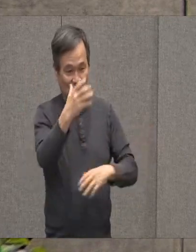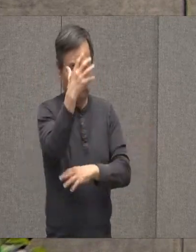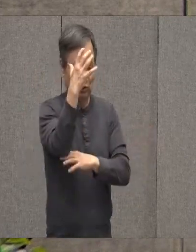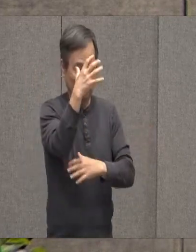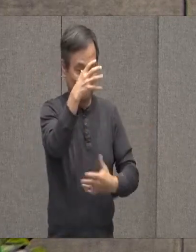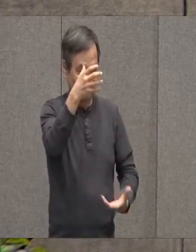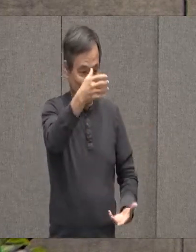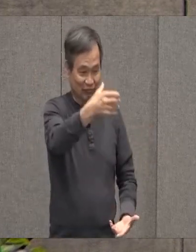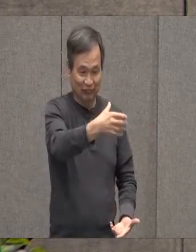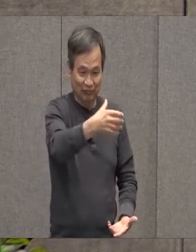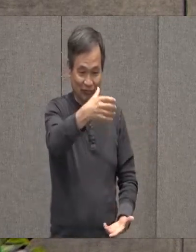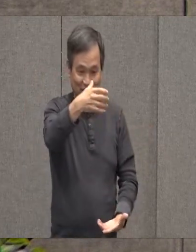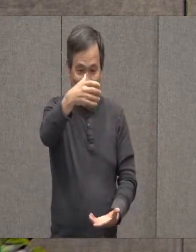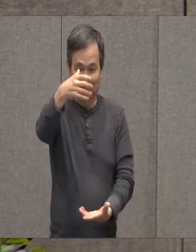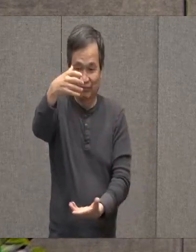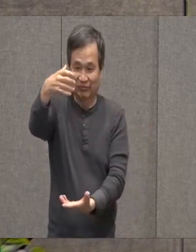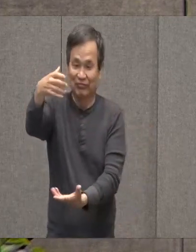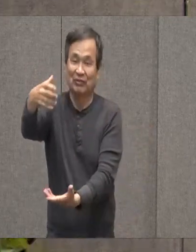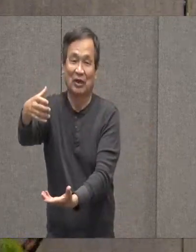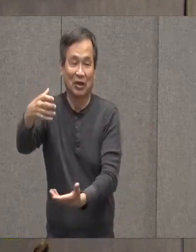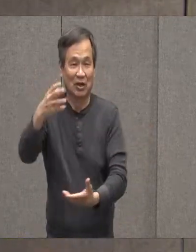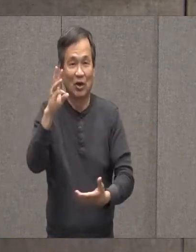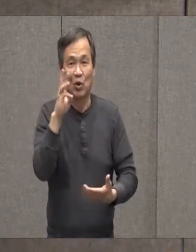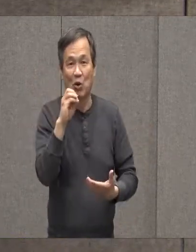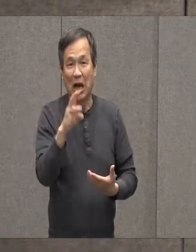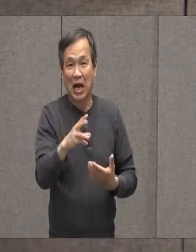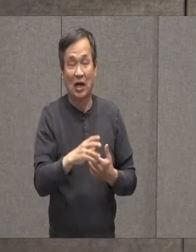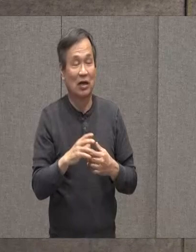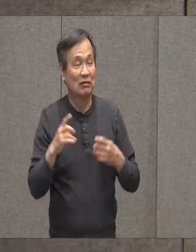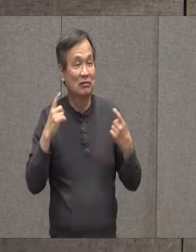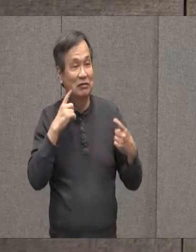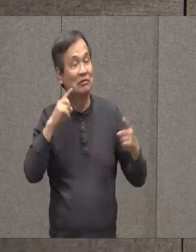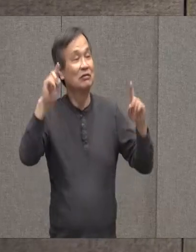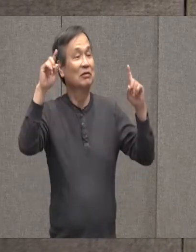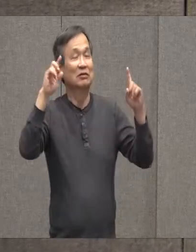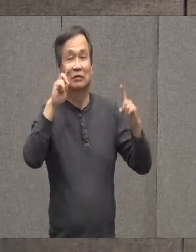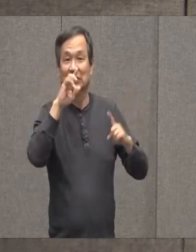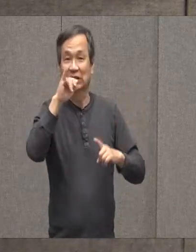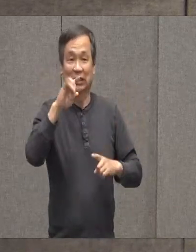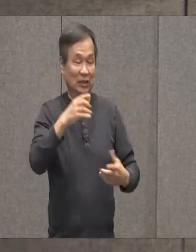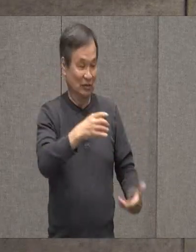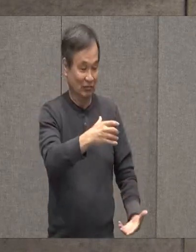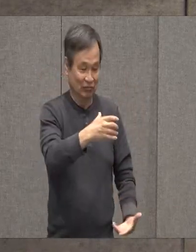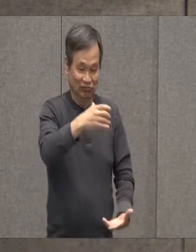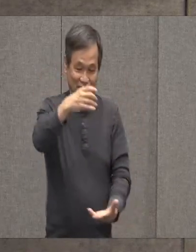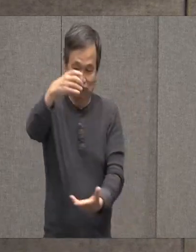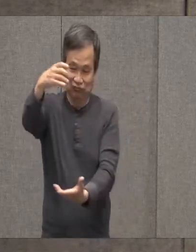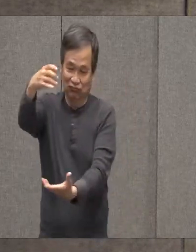Wow and guess what? We did it we moved the tree, cats and all.